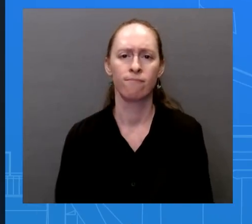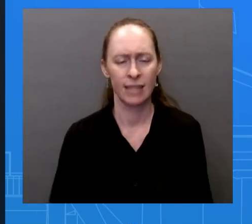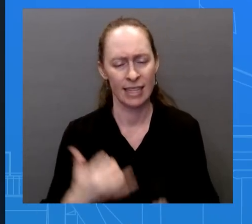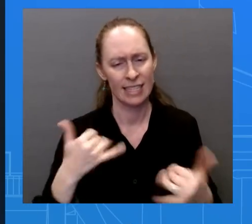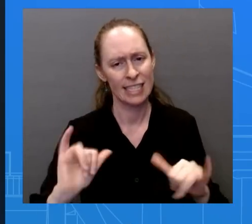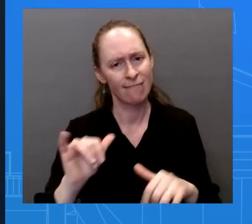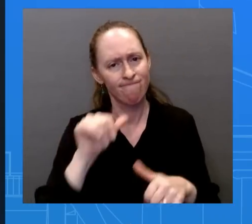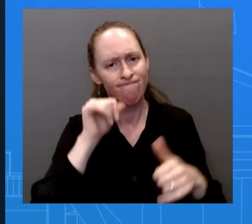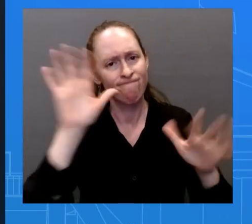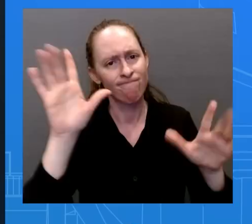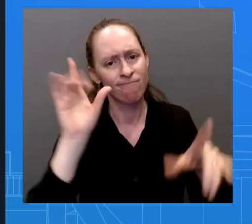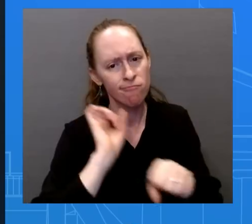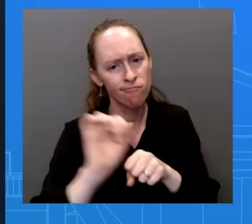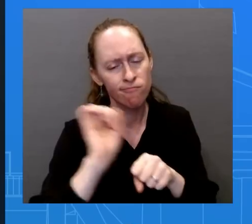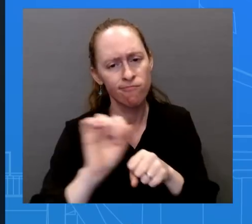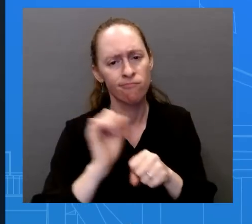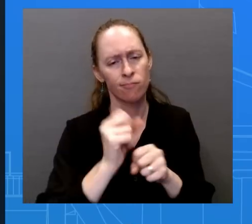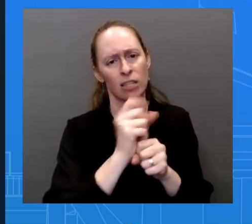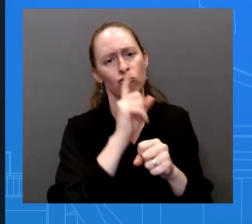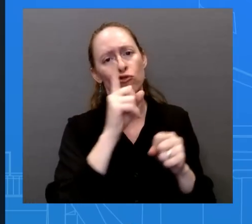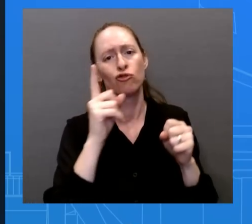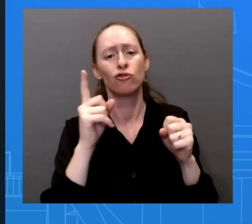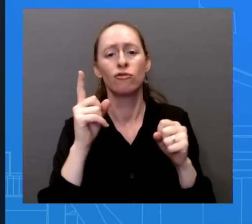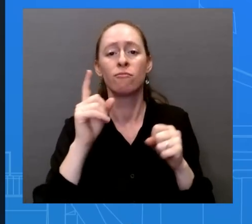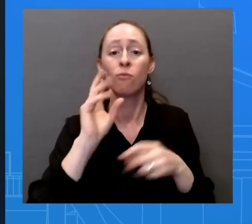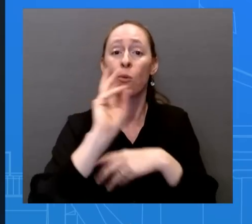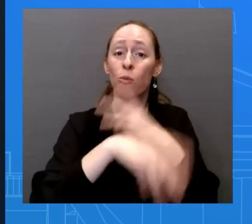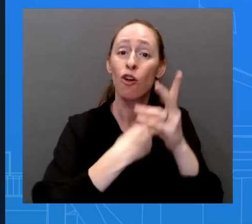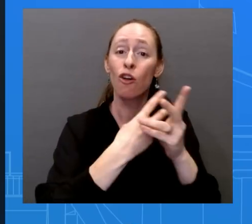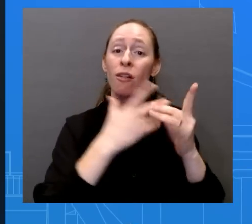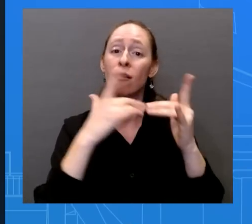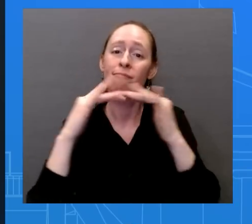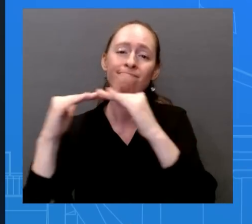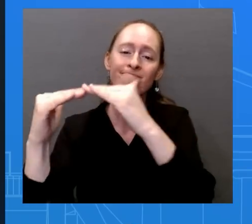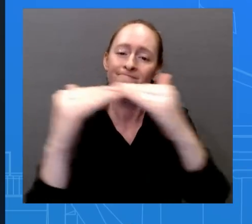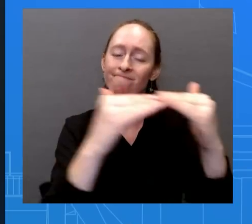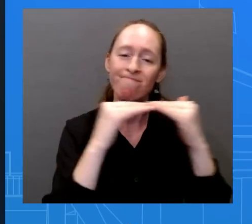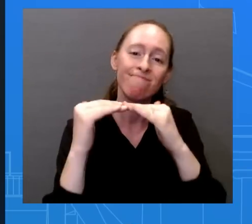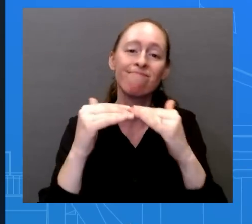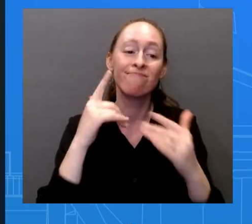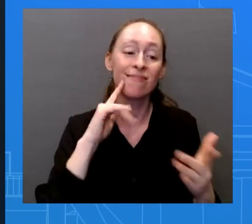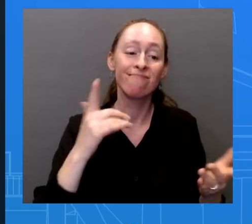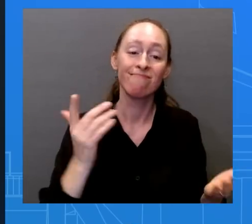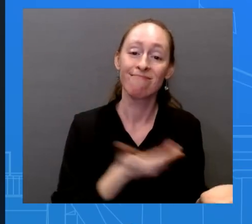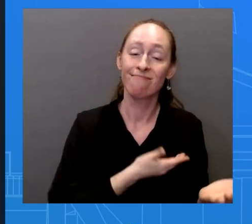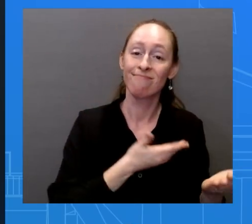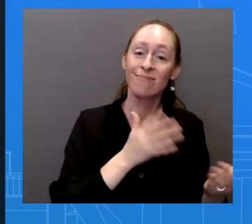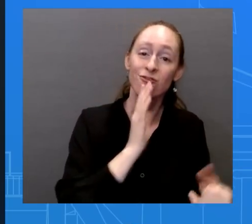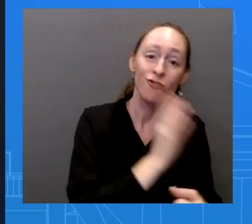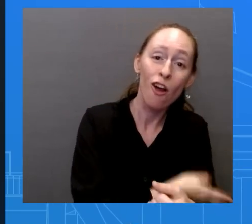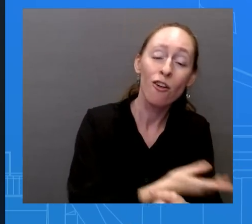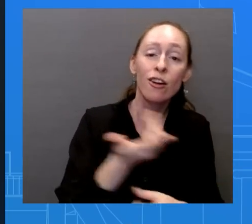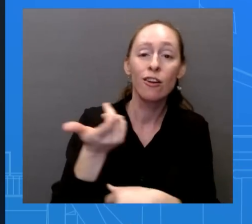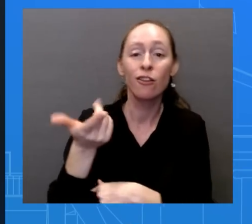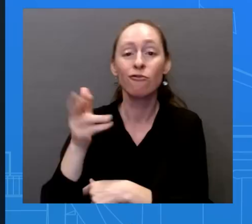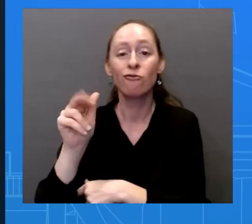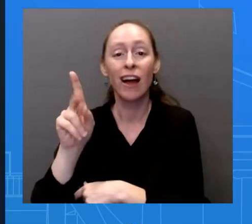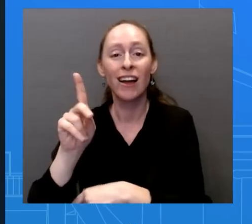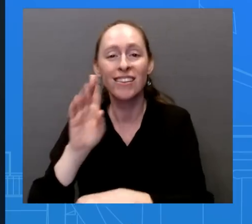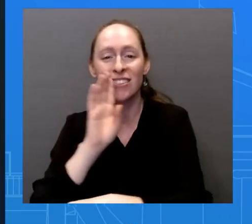The Biden-Harris administration has and will continue to pr- -- prioritize that work by creating opportunities for economic security